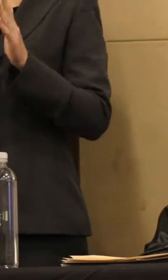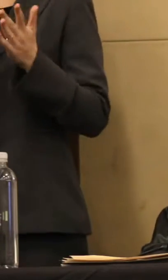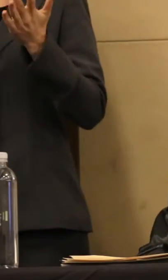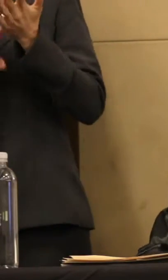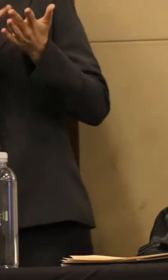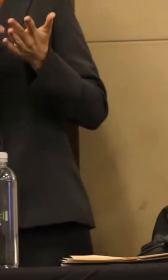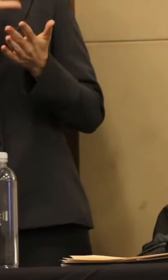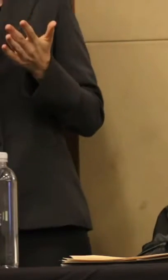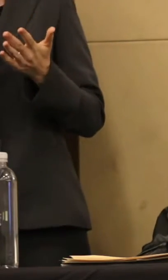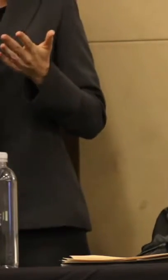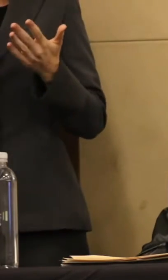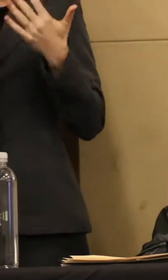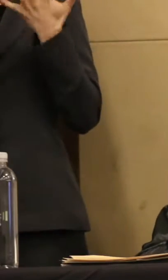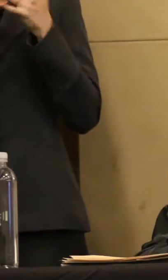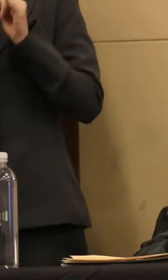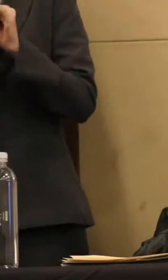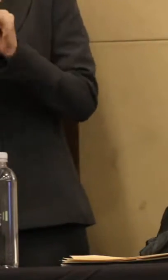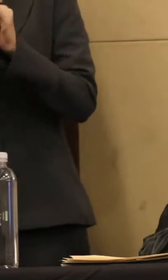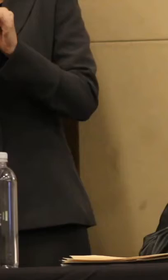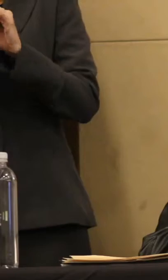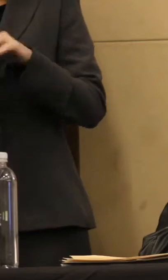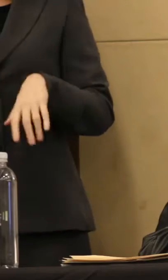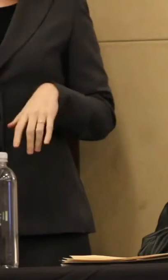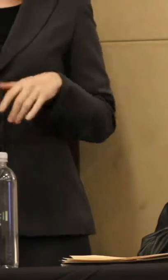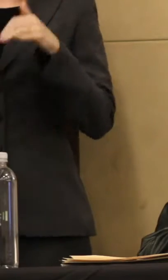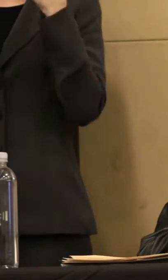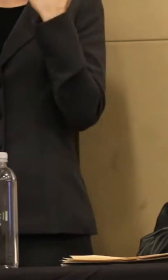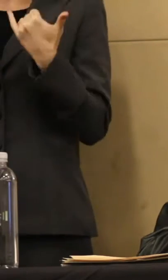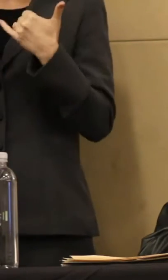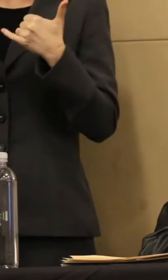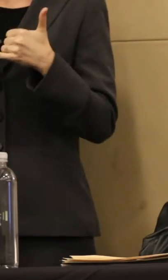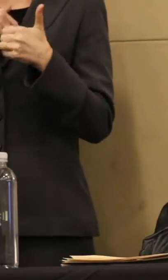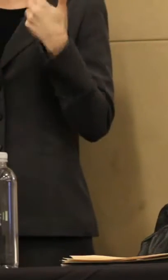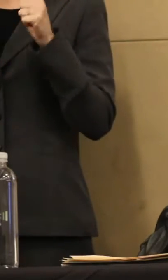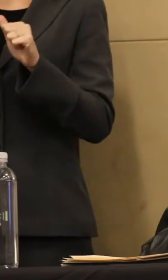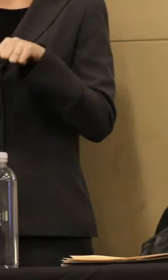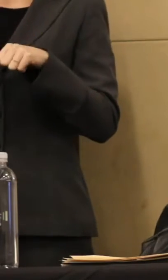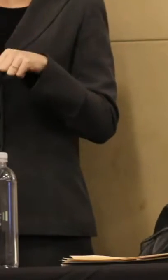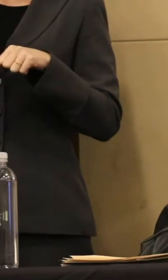And so we are now looking at other states that we can work with.